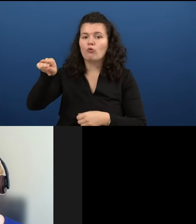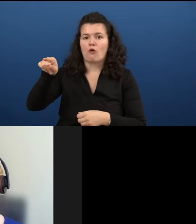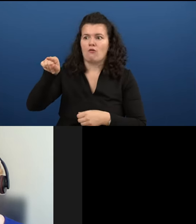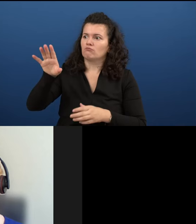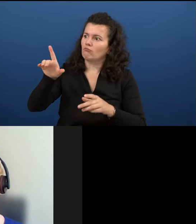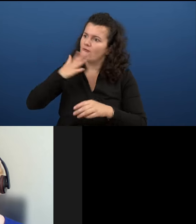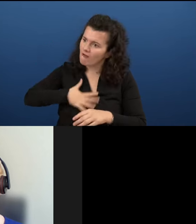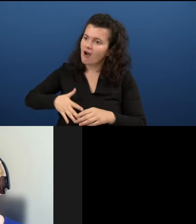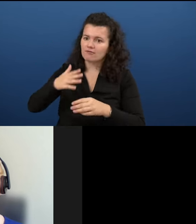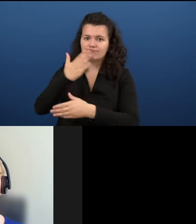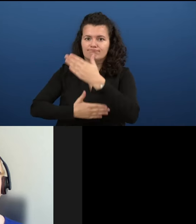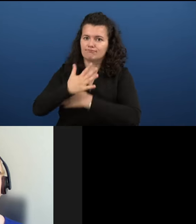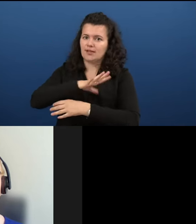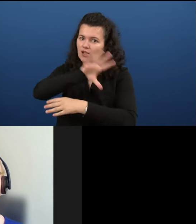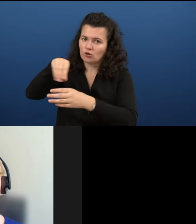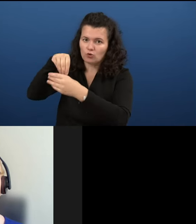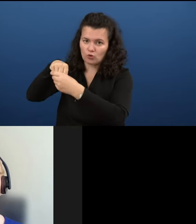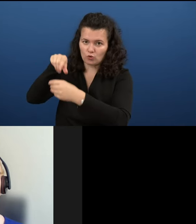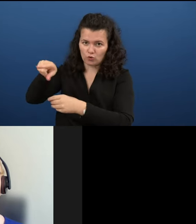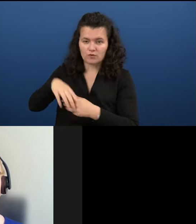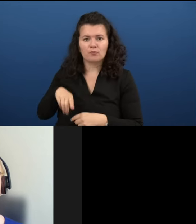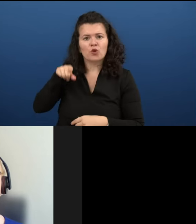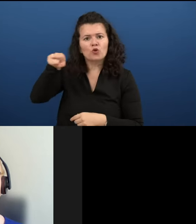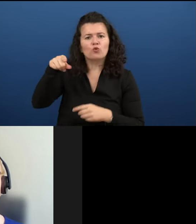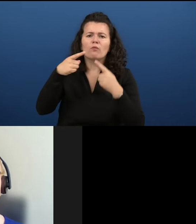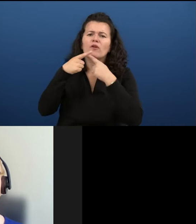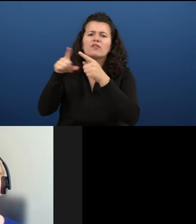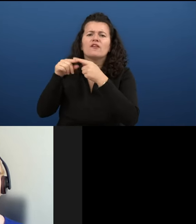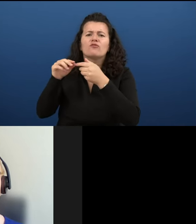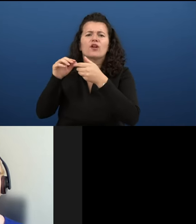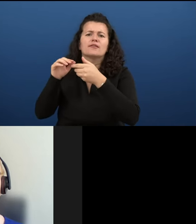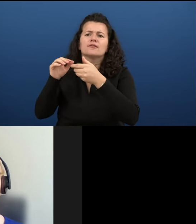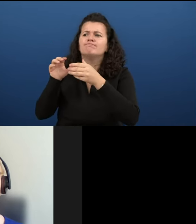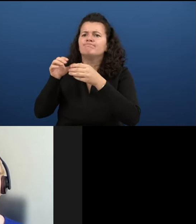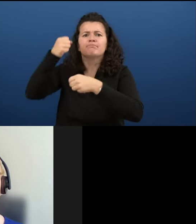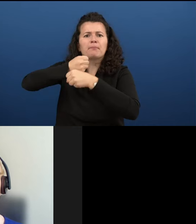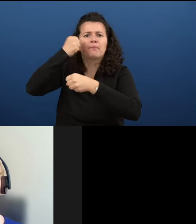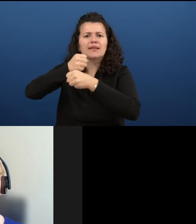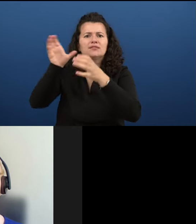Kenya, boo boo boo play new parodies initiative. please, please, please and receive access